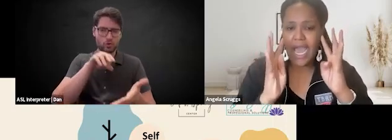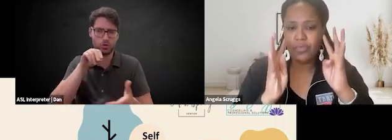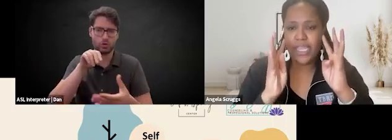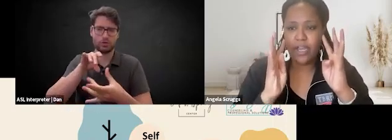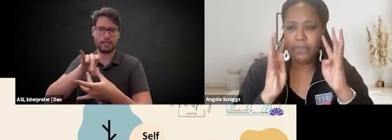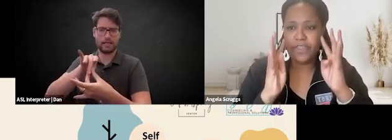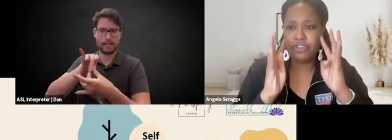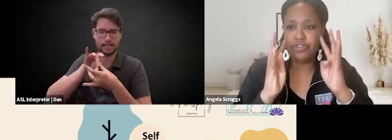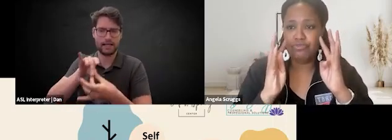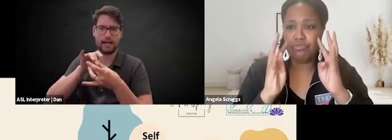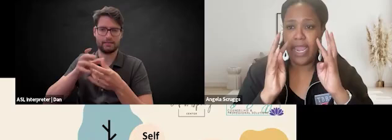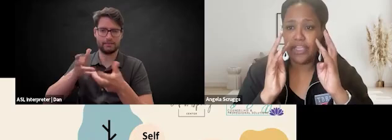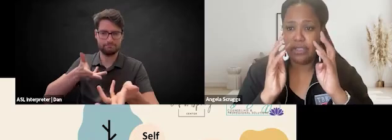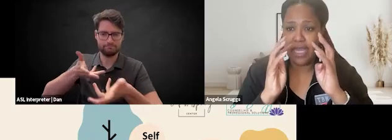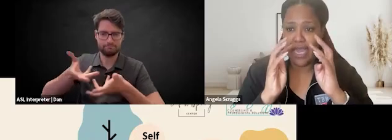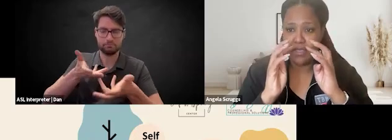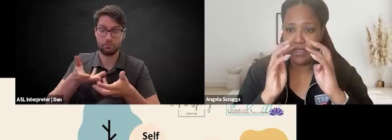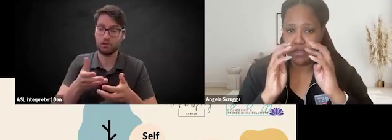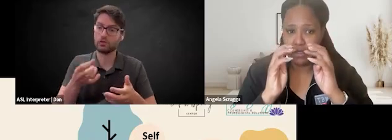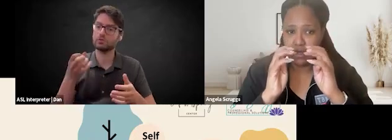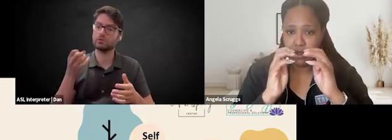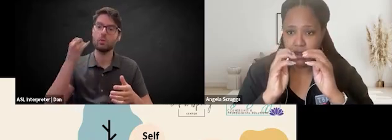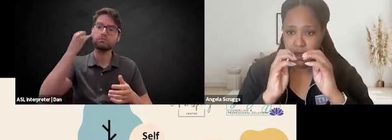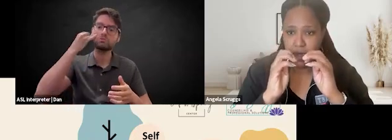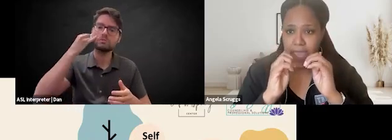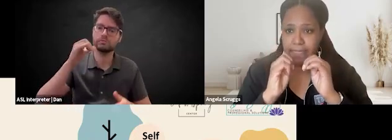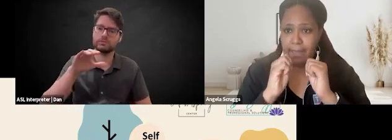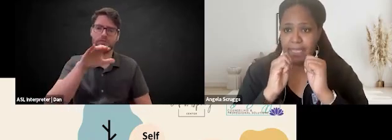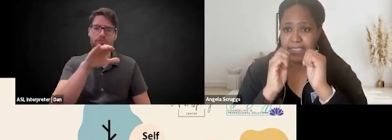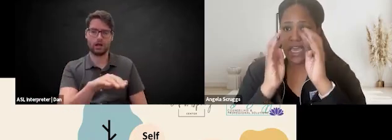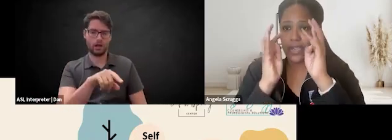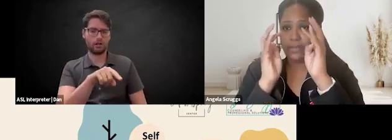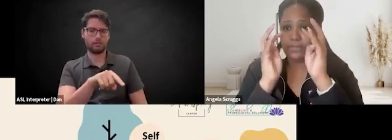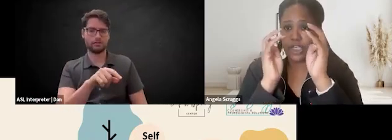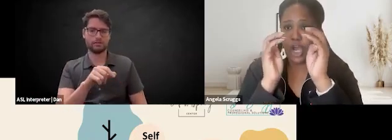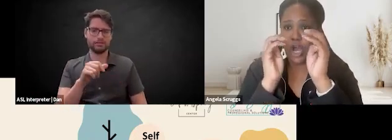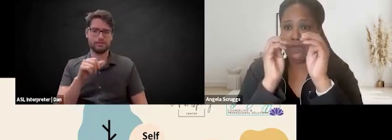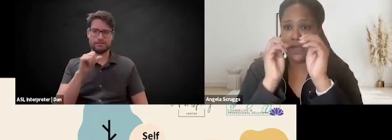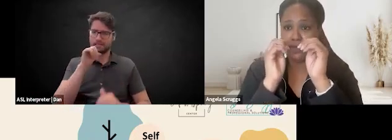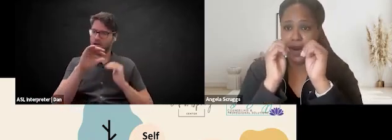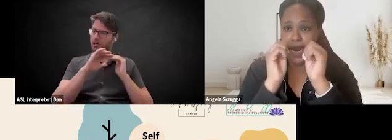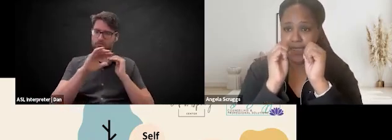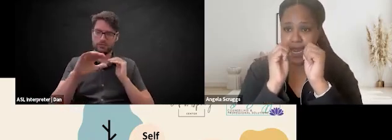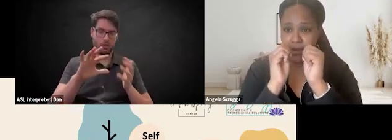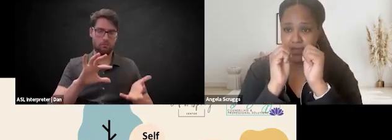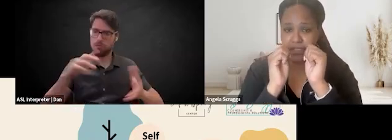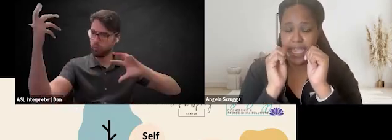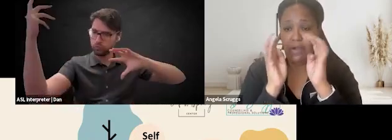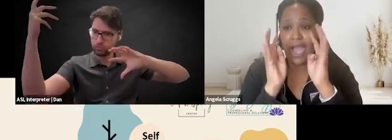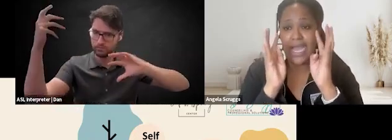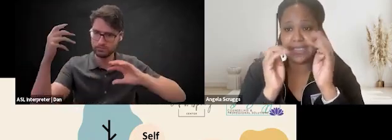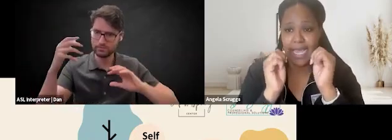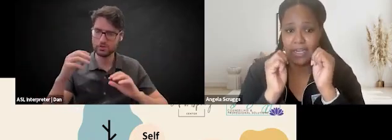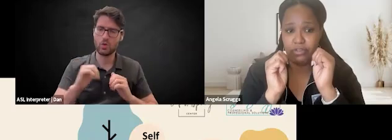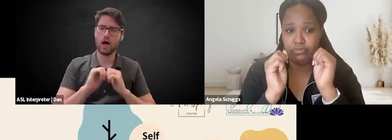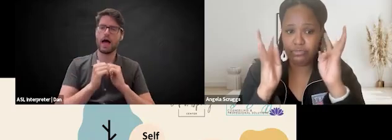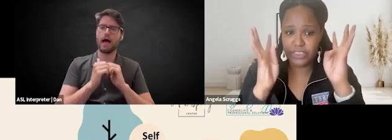how do we help them to regulate? And that means how do we help them to calm their brain down? And this is how I sign it.